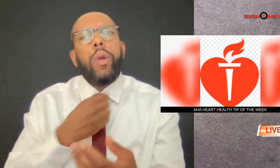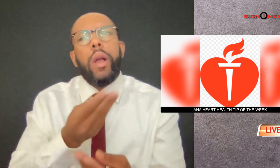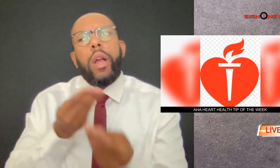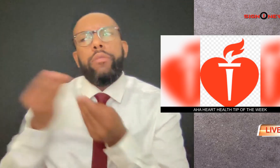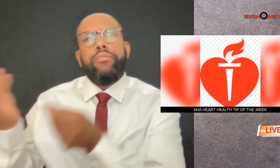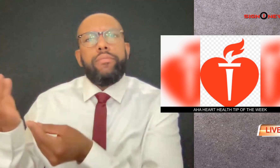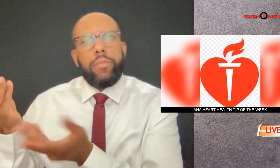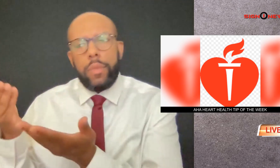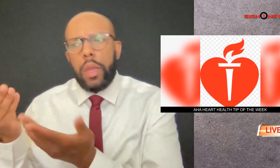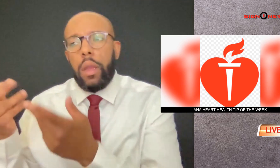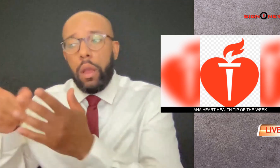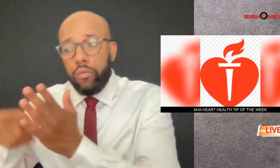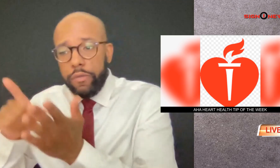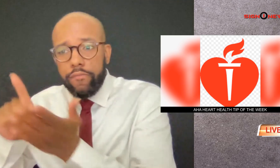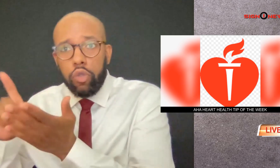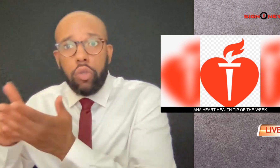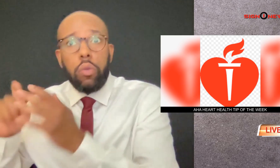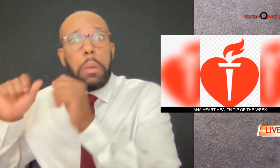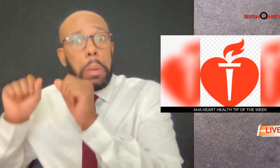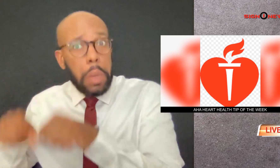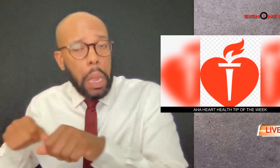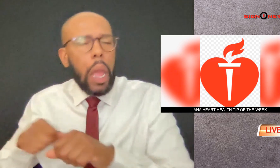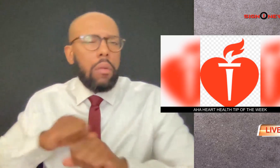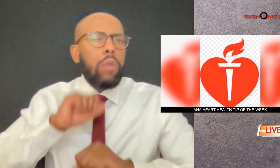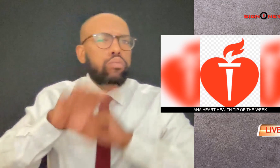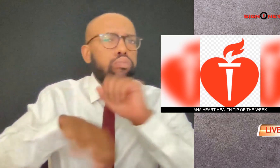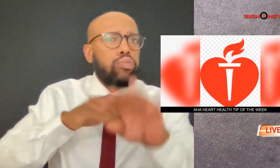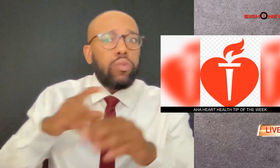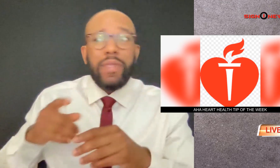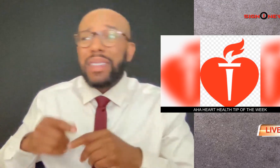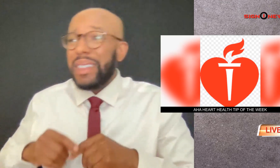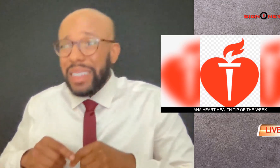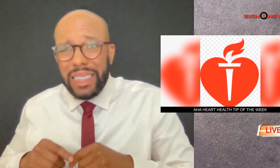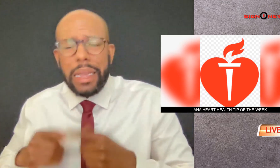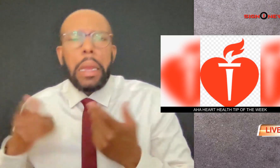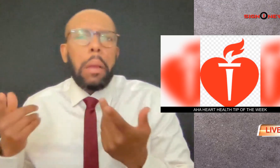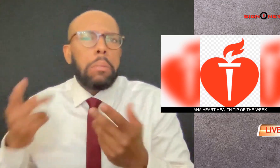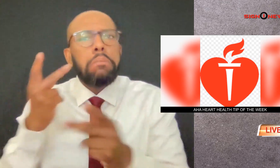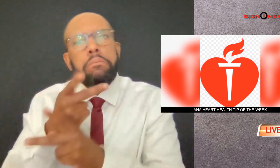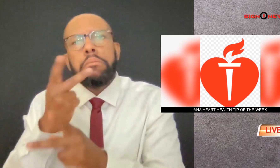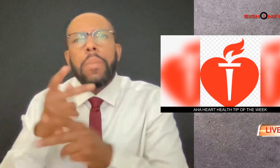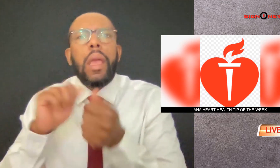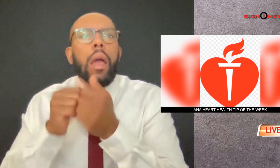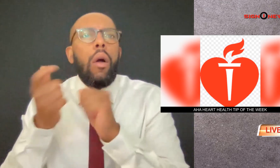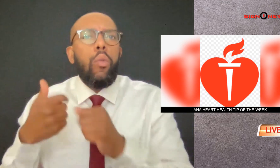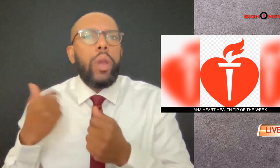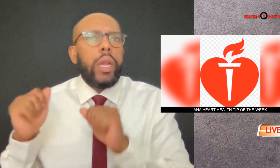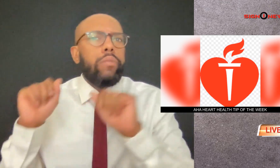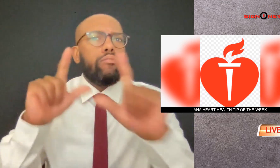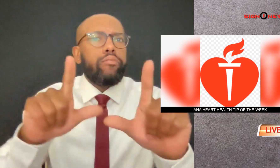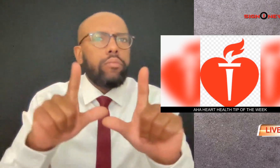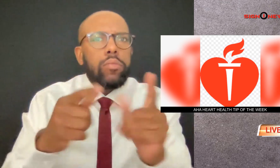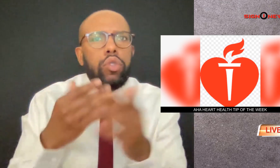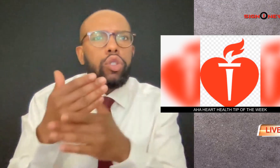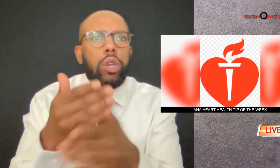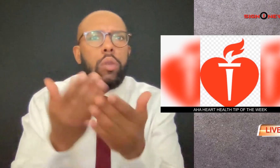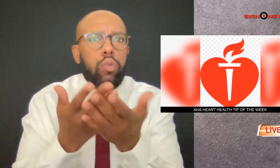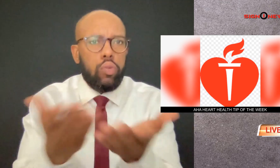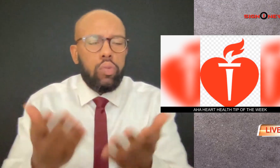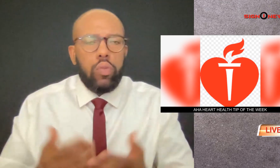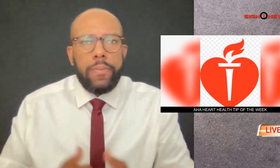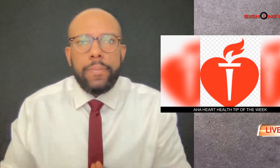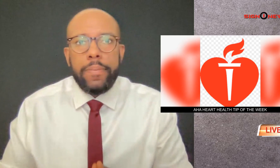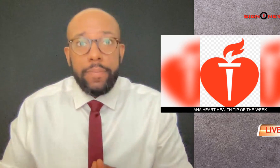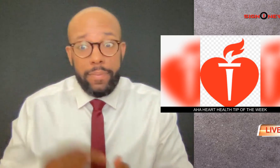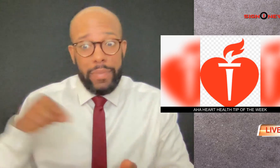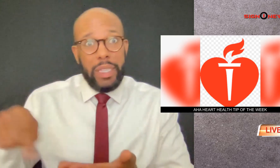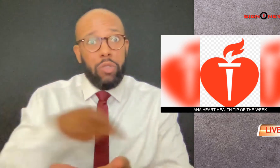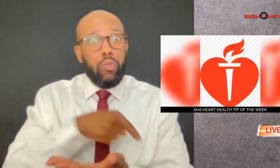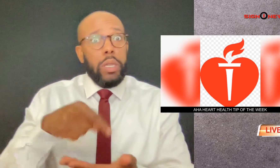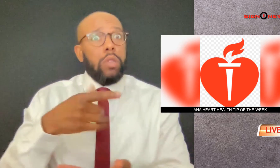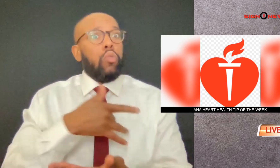information about just let us know and we'll see if we can get it into the show this week's